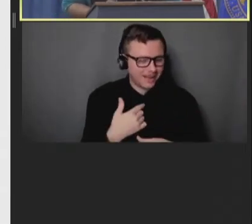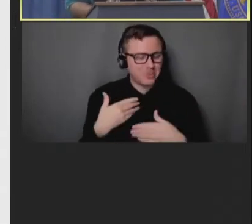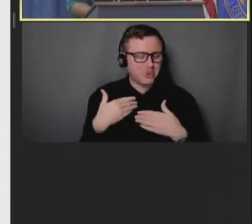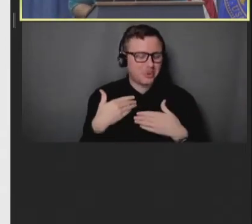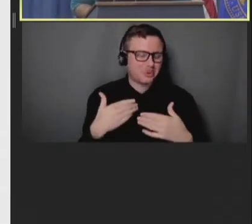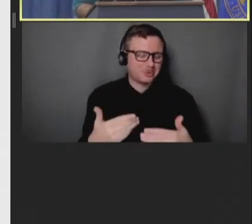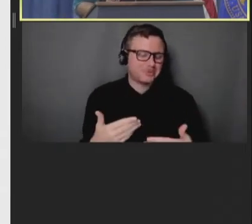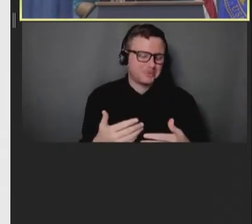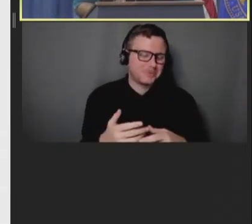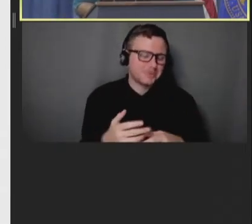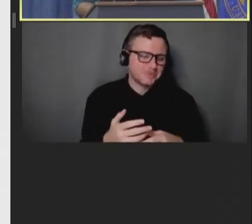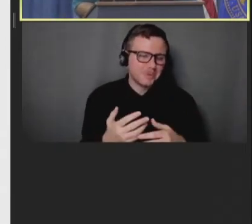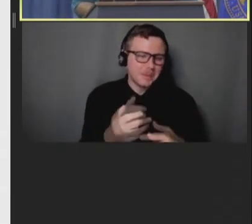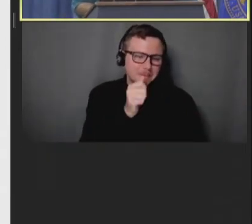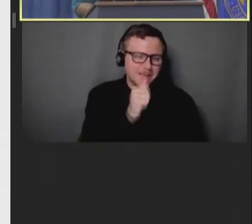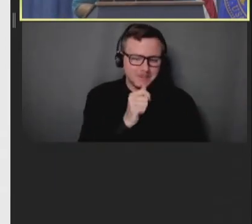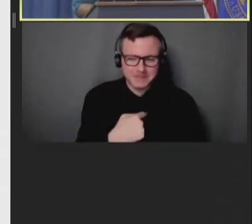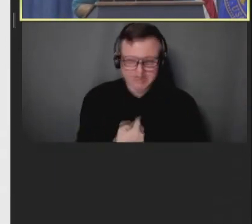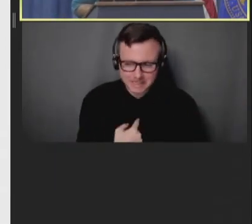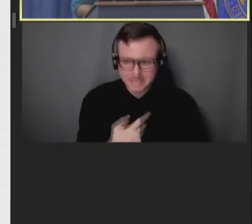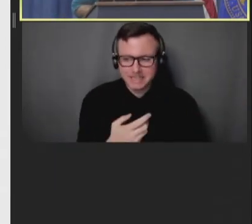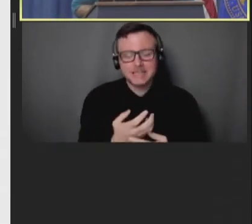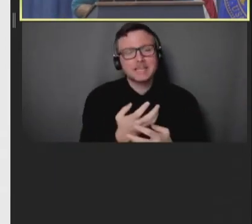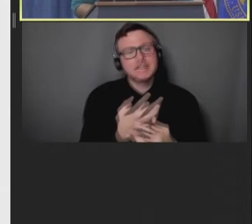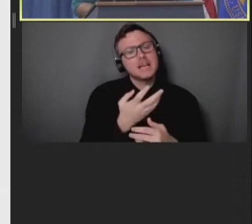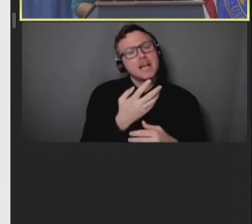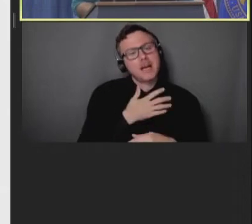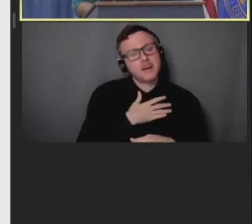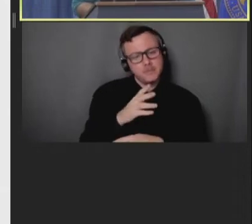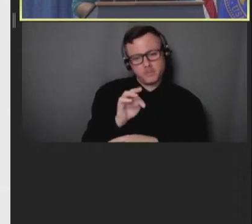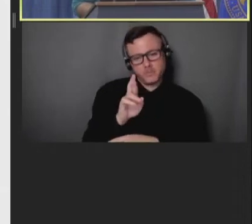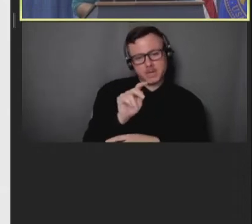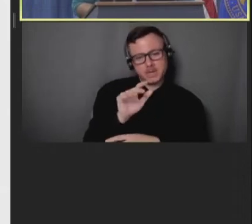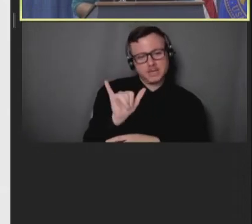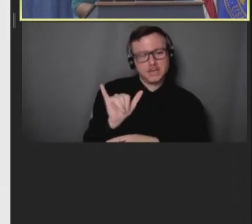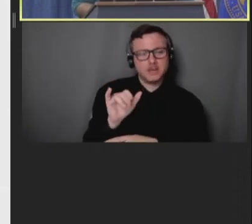So, like previously stated, my name is Brittney Roy and I serve as the Program Director for Public